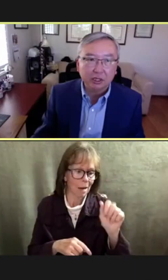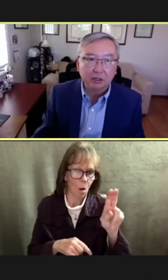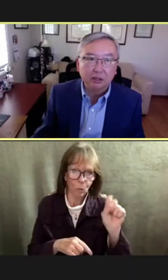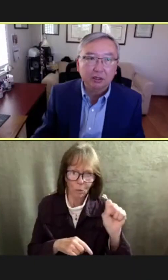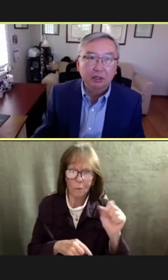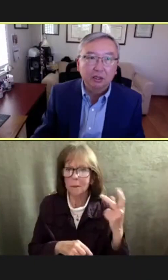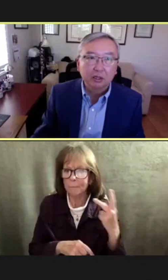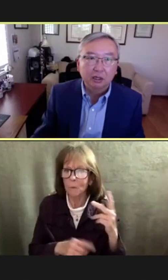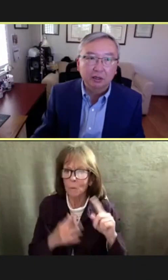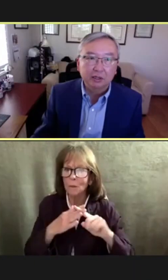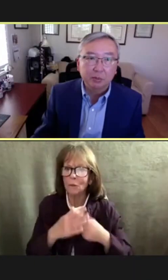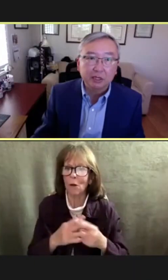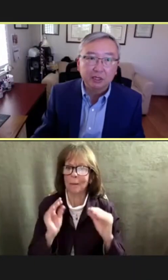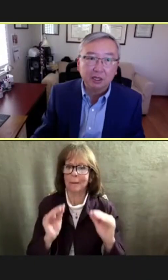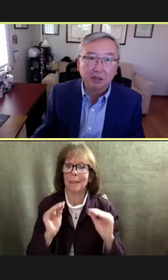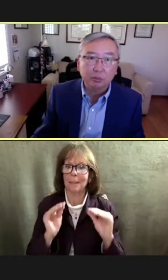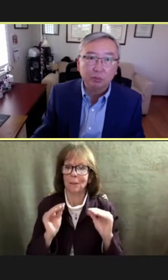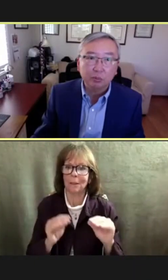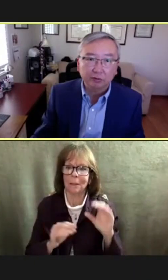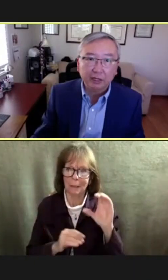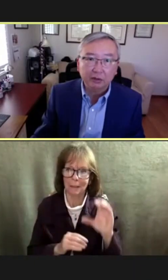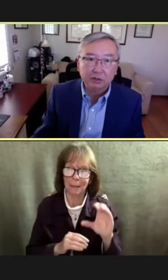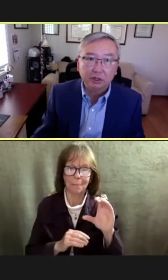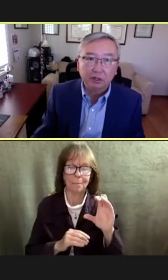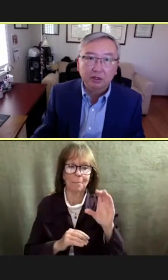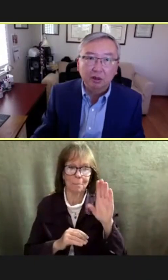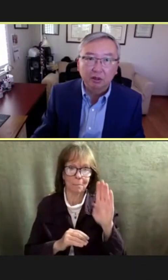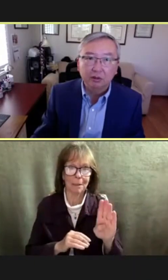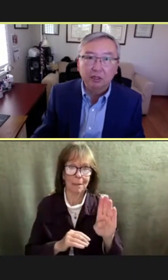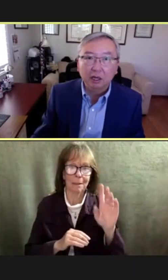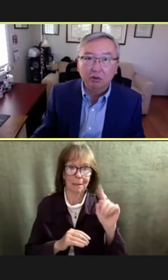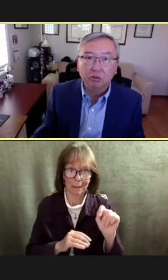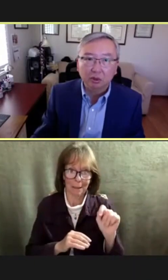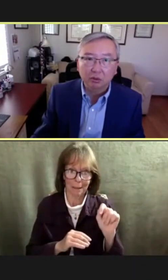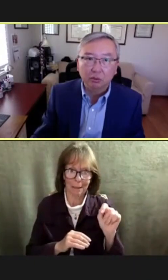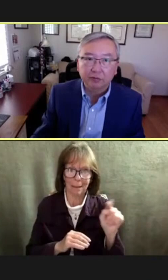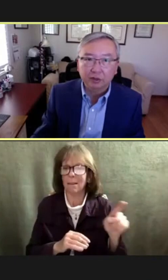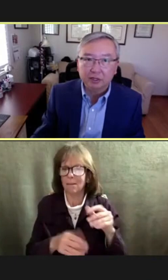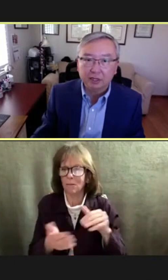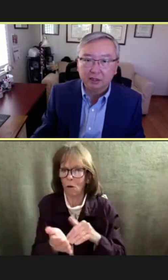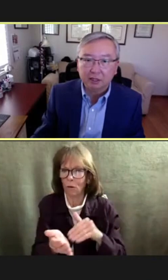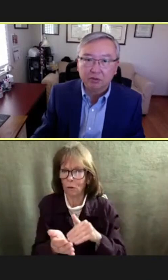providers on how to work with autistic adults.